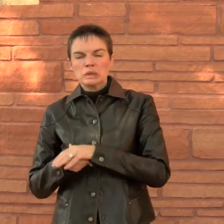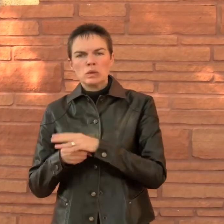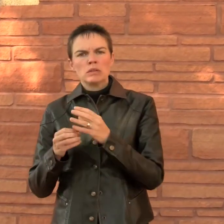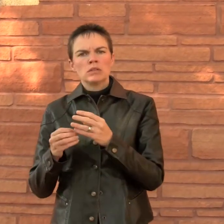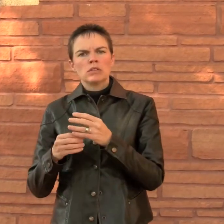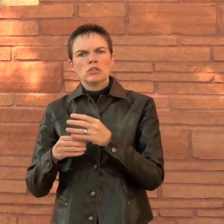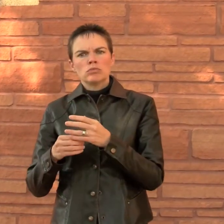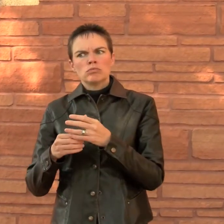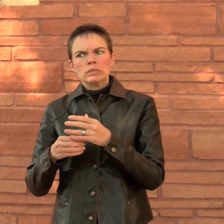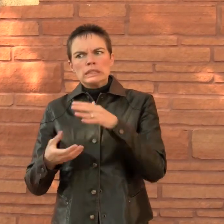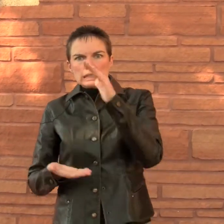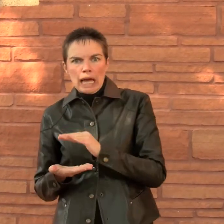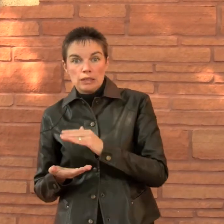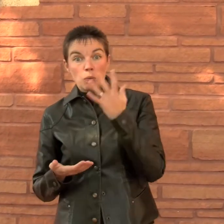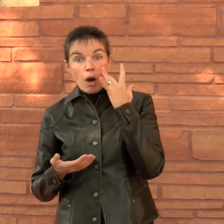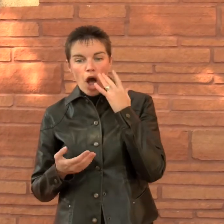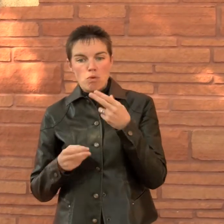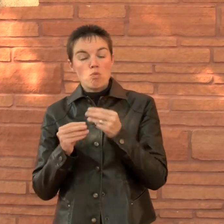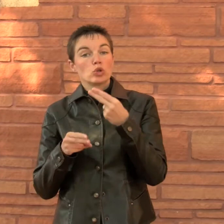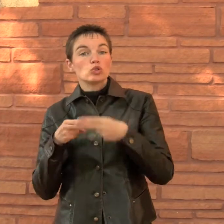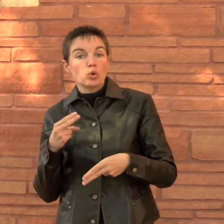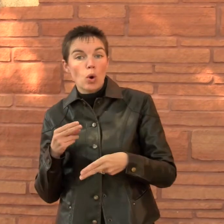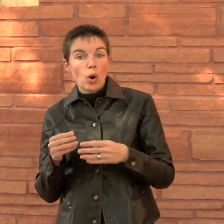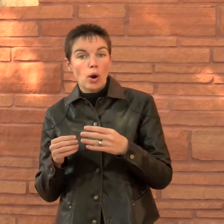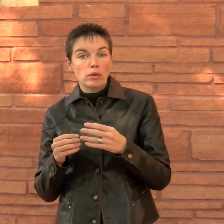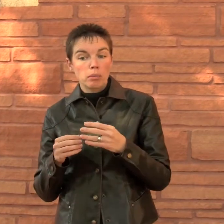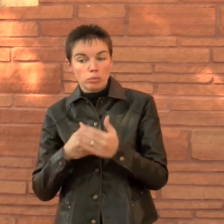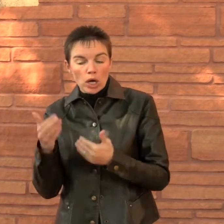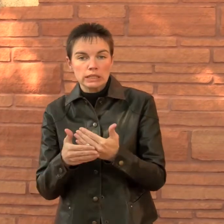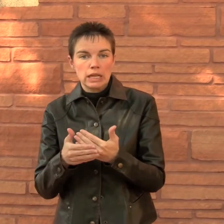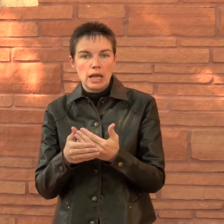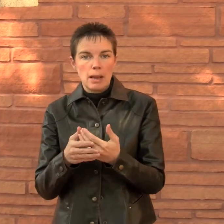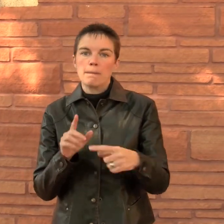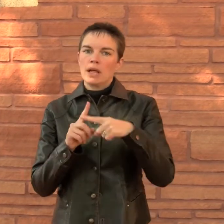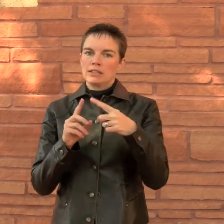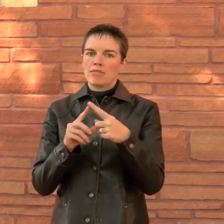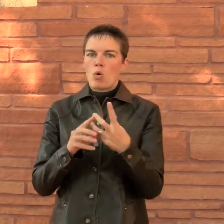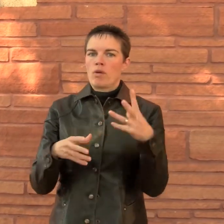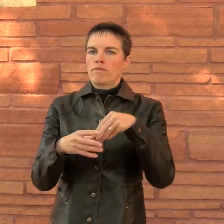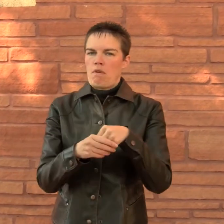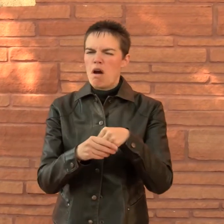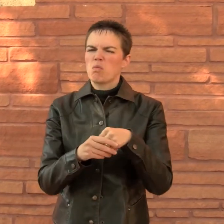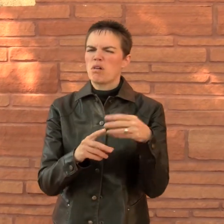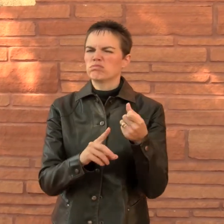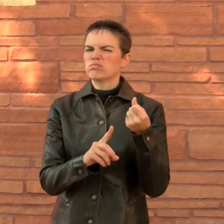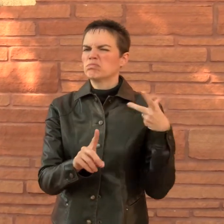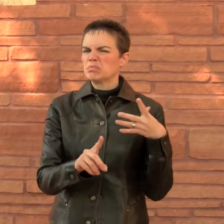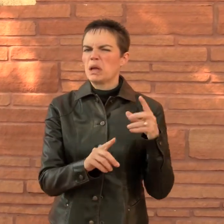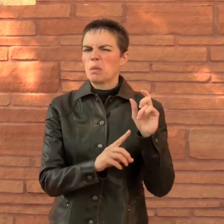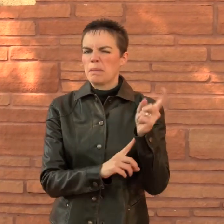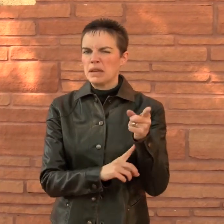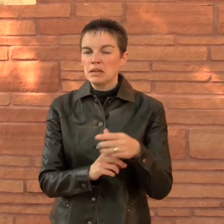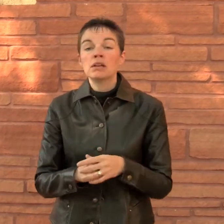This is because the process is shorter, but also because you are more involved, but I'll talk more about that in a moment.